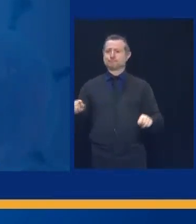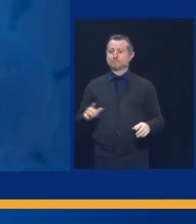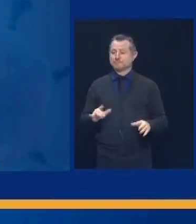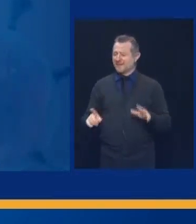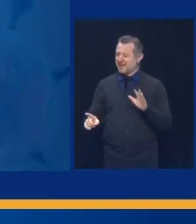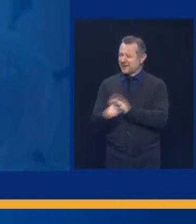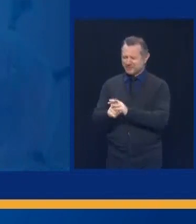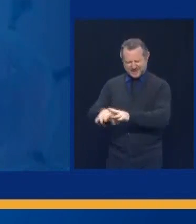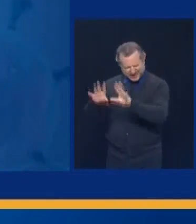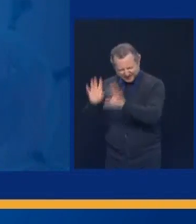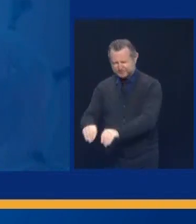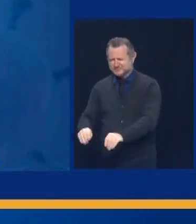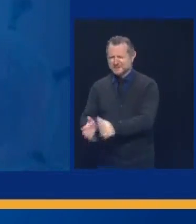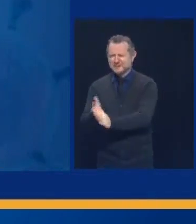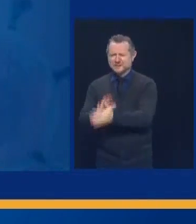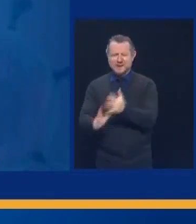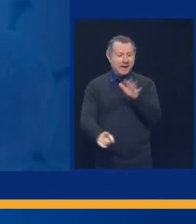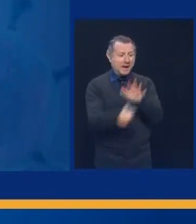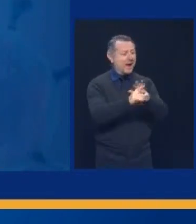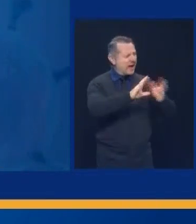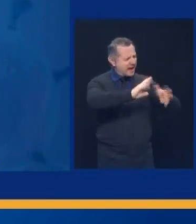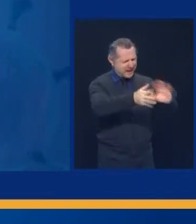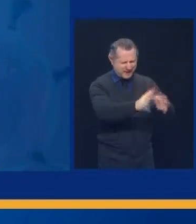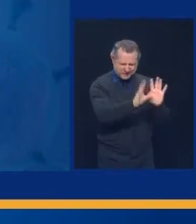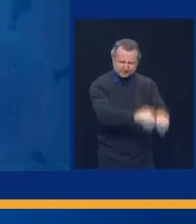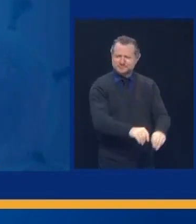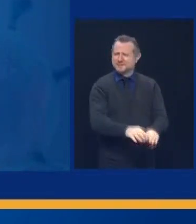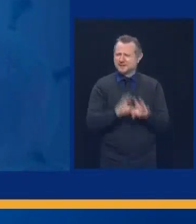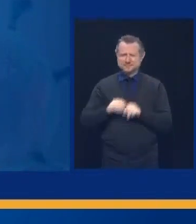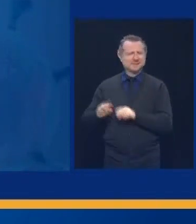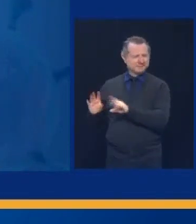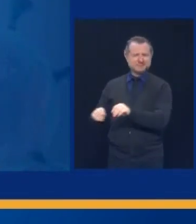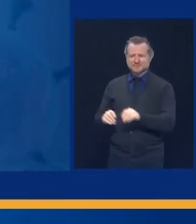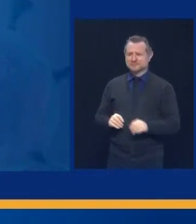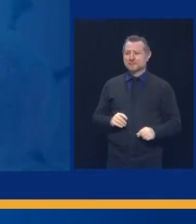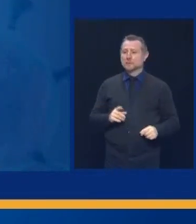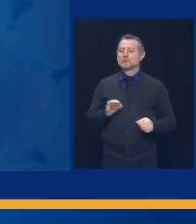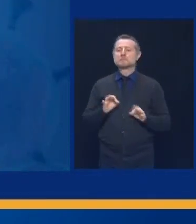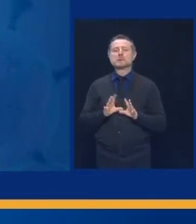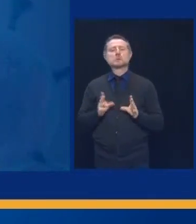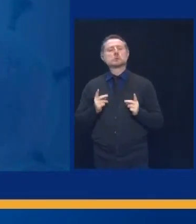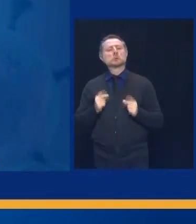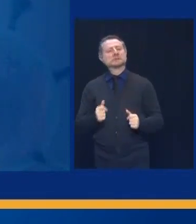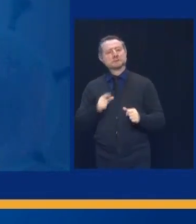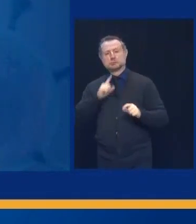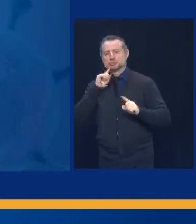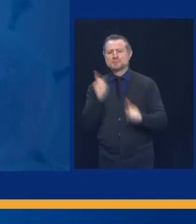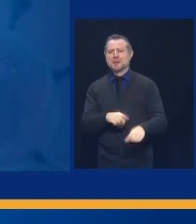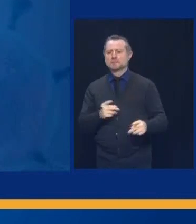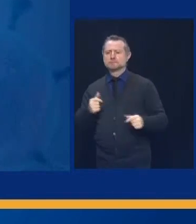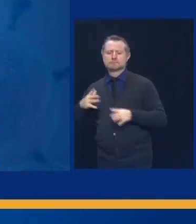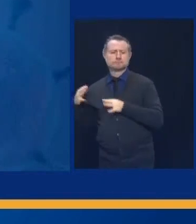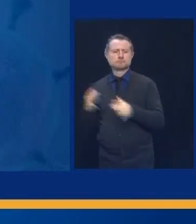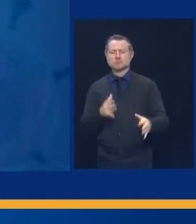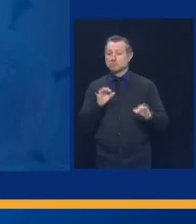FLAMES. IT IS COVID WHACK-A-MOLE. RIGHT? ONE POPS UP, bjW ONE POPS, BANG.